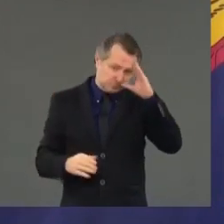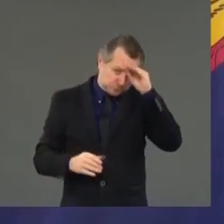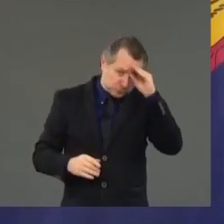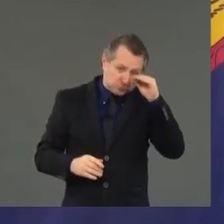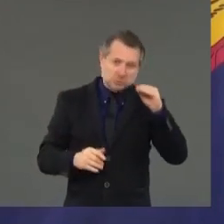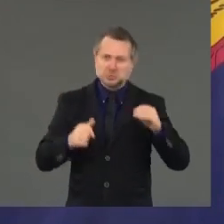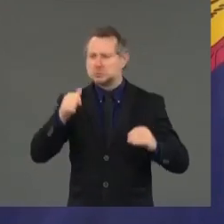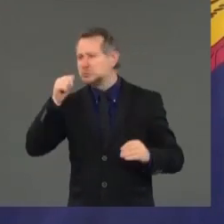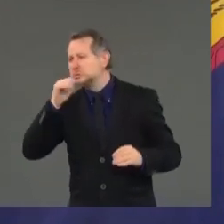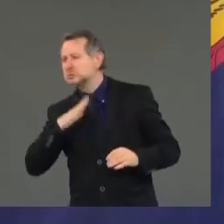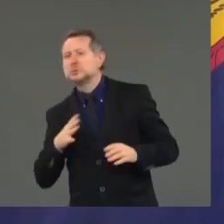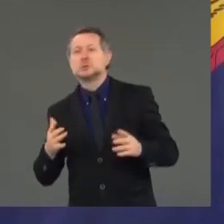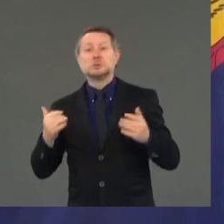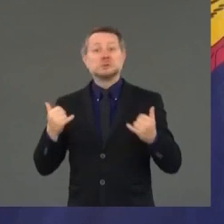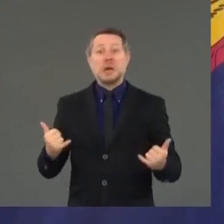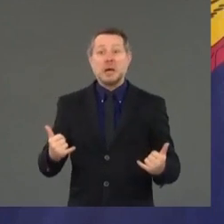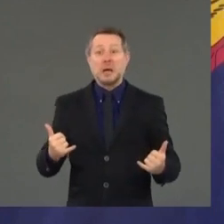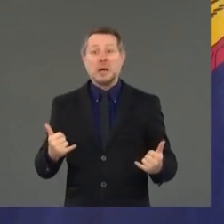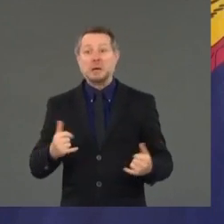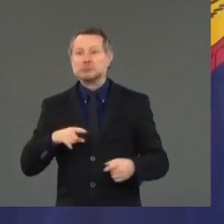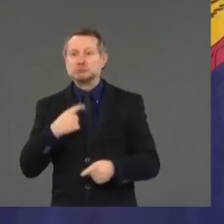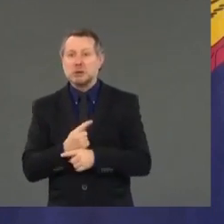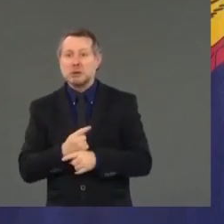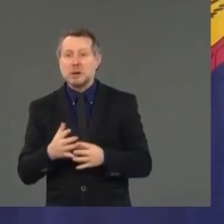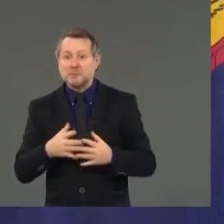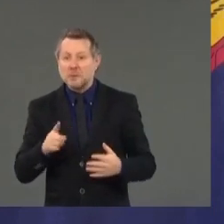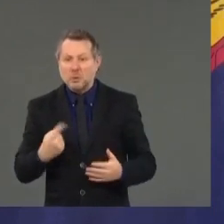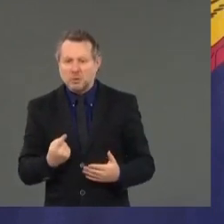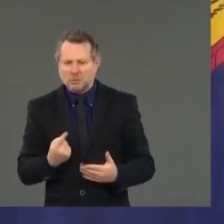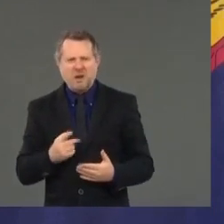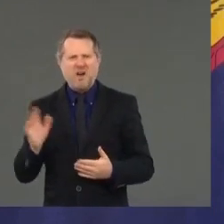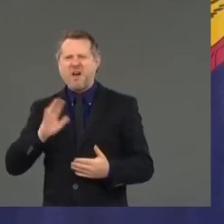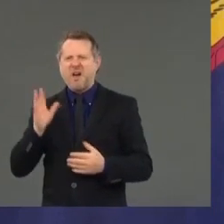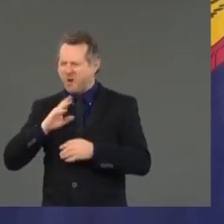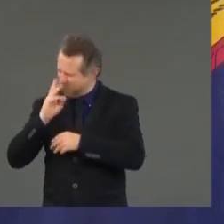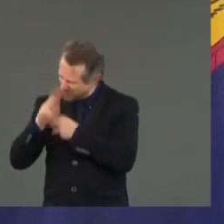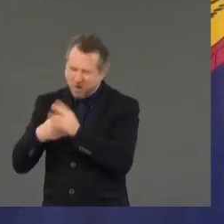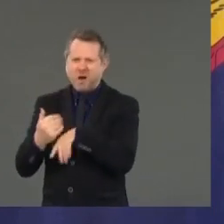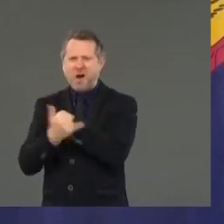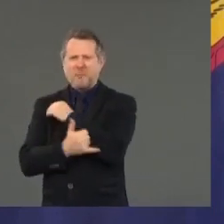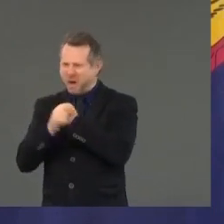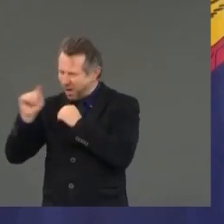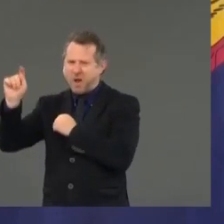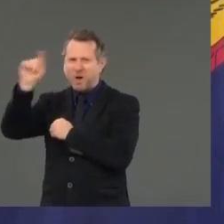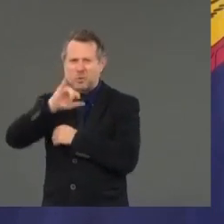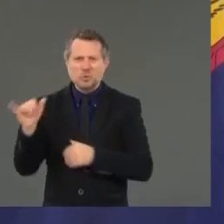THAT'S A BIG RANGE. MALE, FEMALE, NOW IT'S COUNTRIES